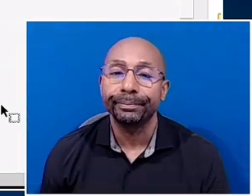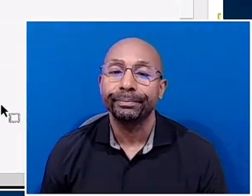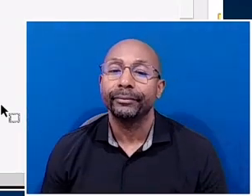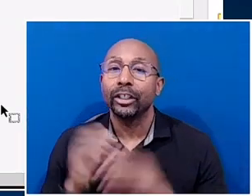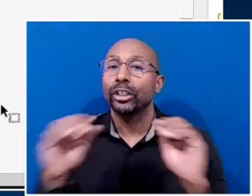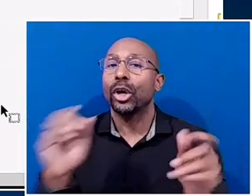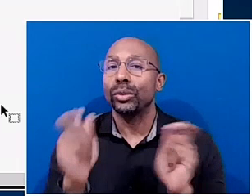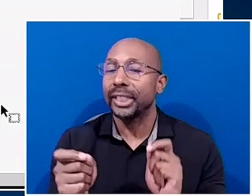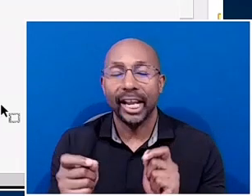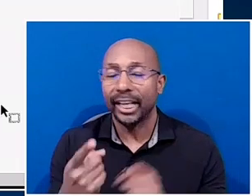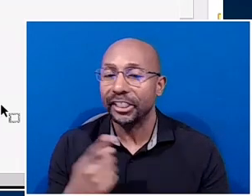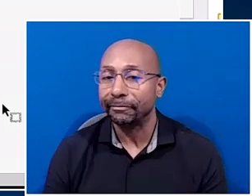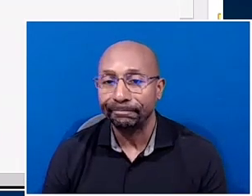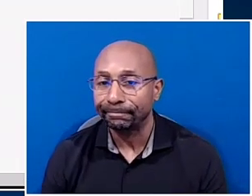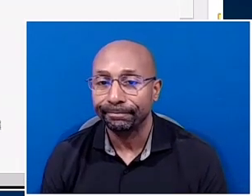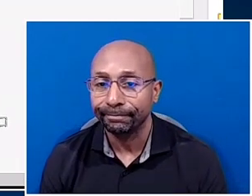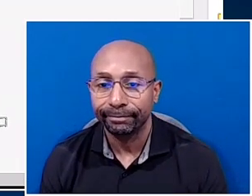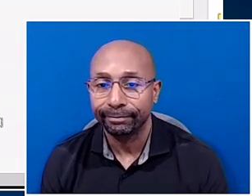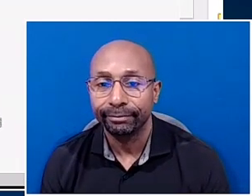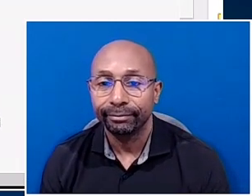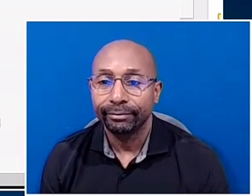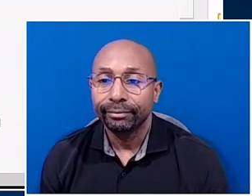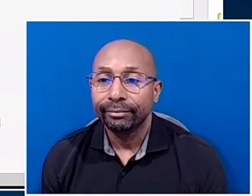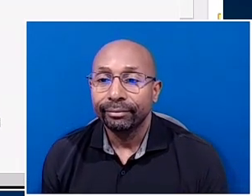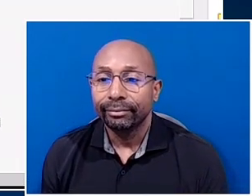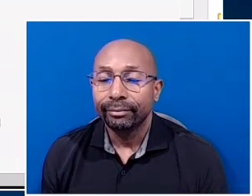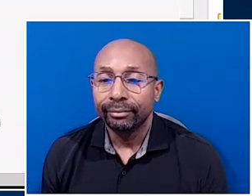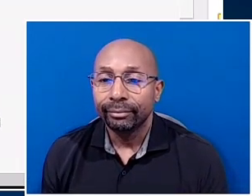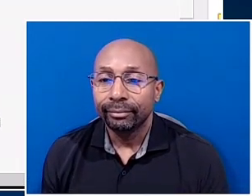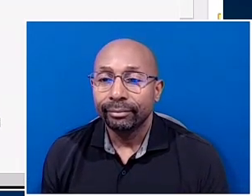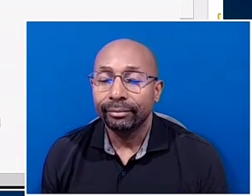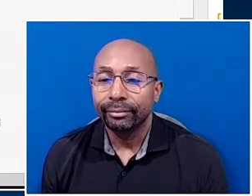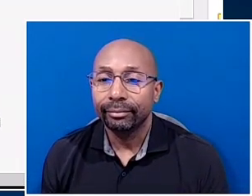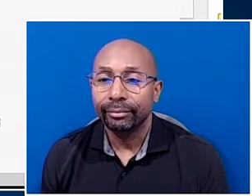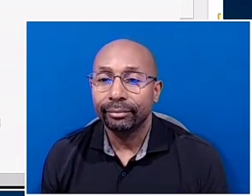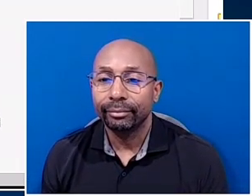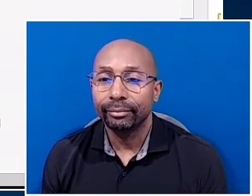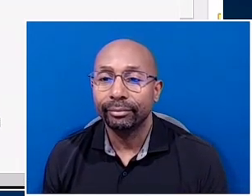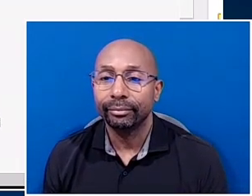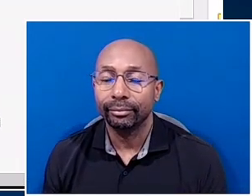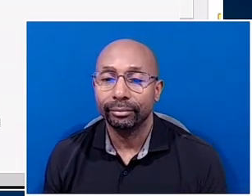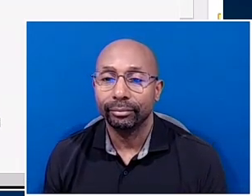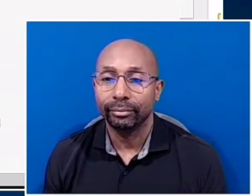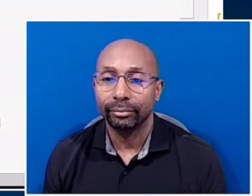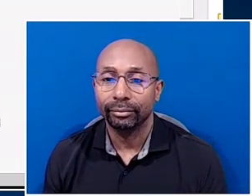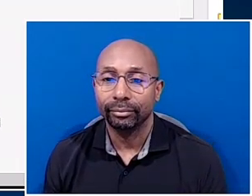In this one, we specified that in cases